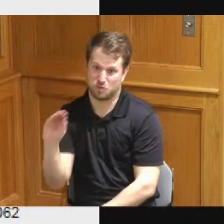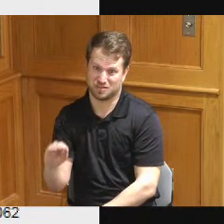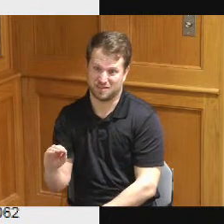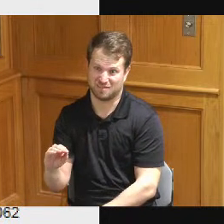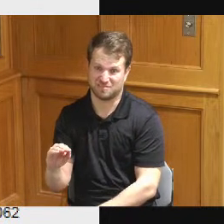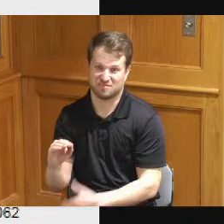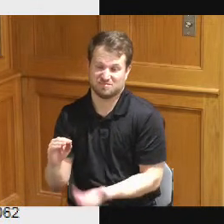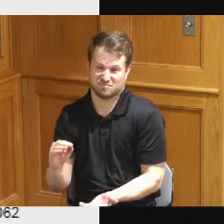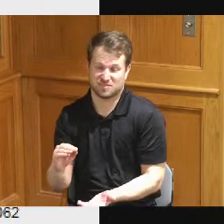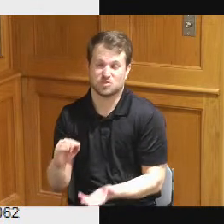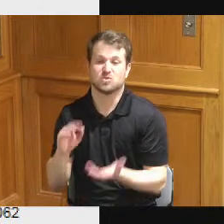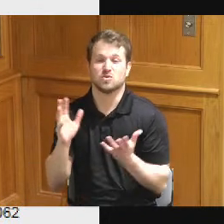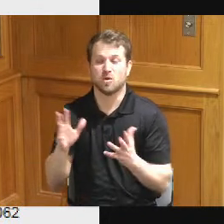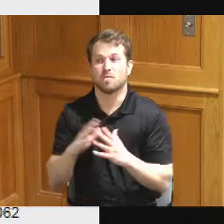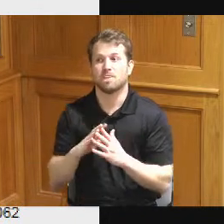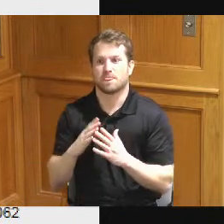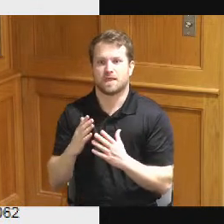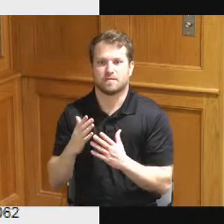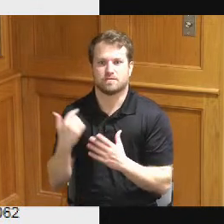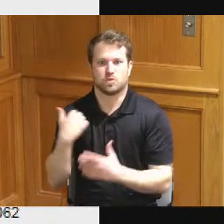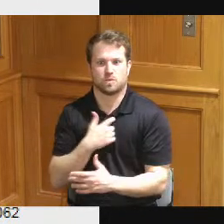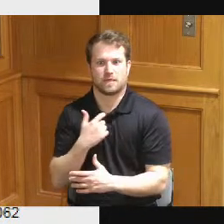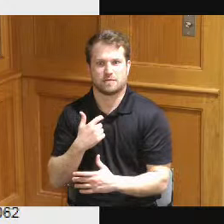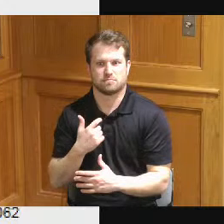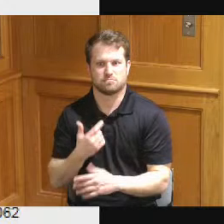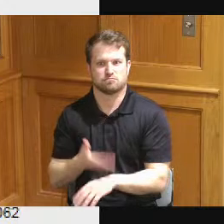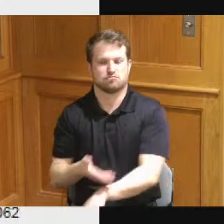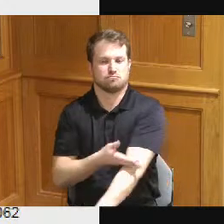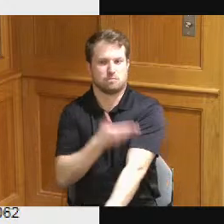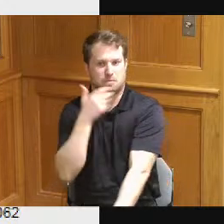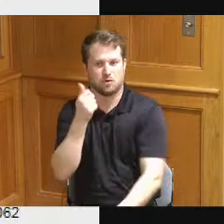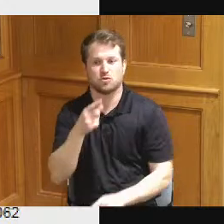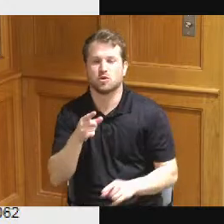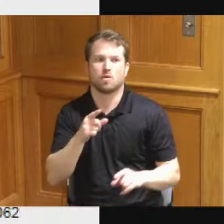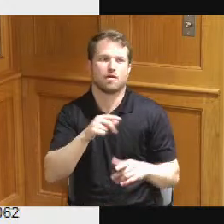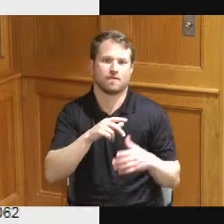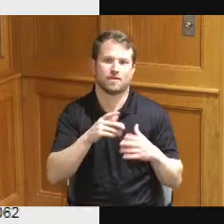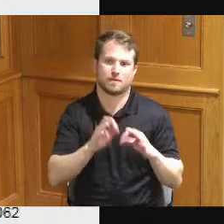but then the most important result I'm sure you've all seen headlines about how in some